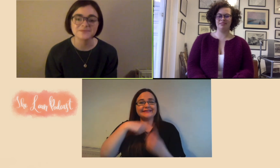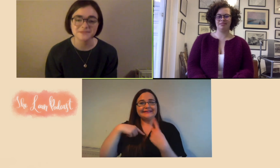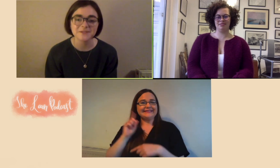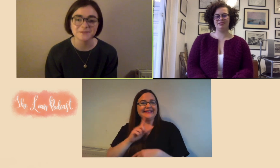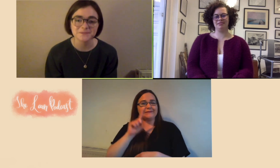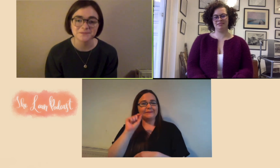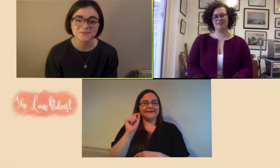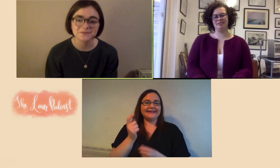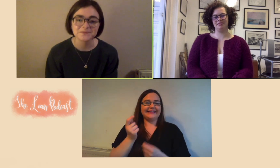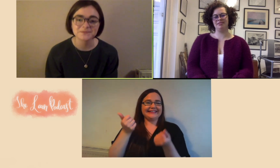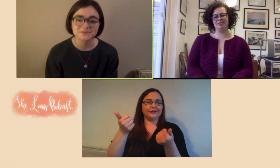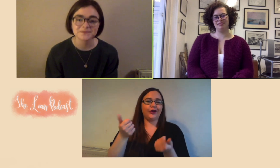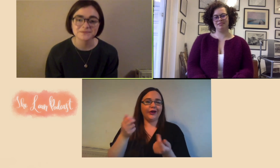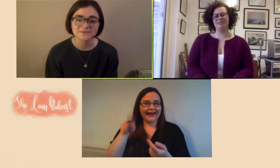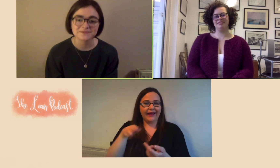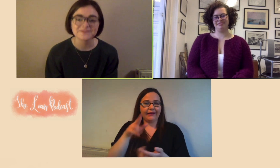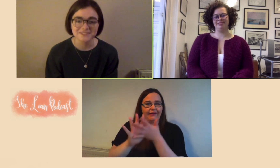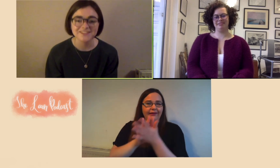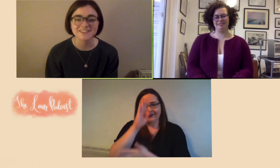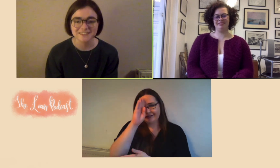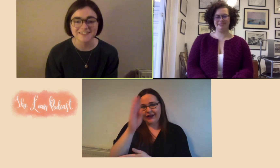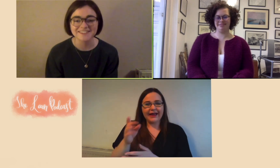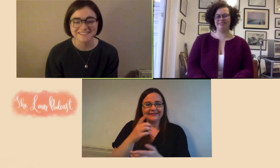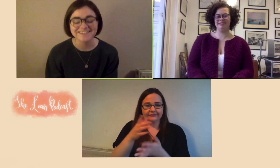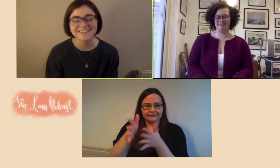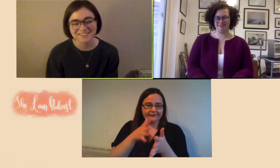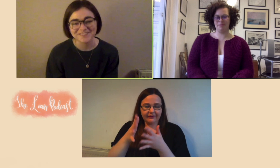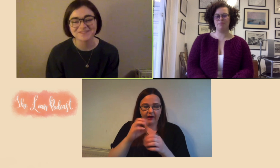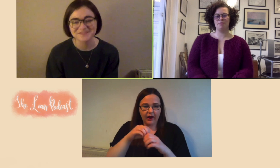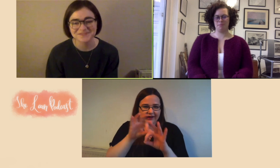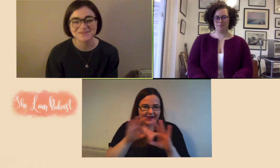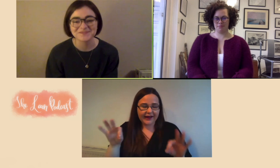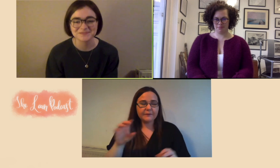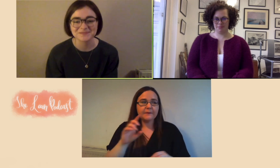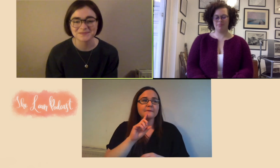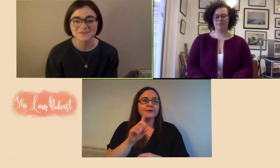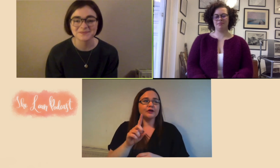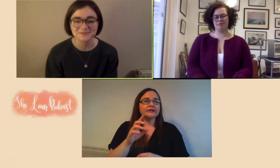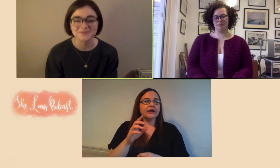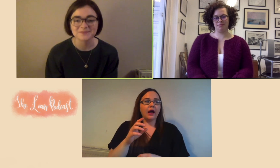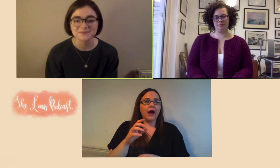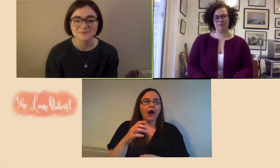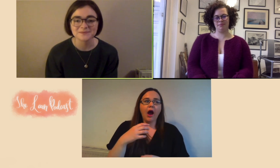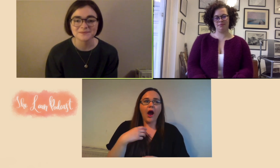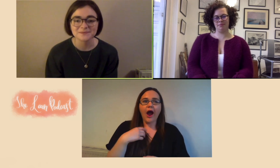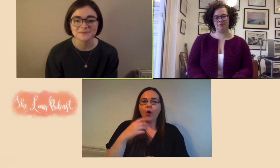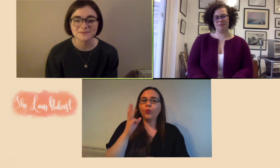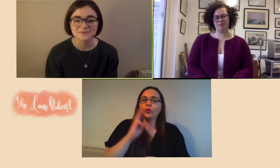it's easy to just turn your microphone on and have that quick interaction whereas the deaf person needs to make sure that the video is seen clearly.